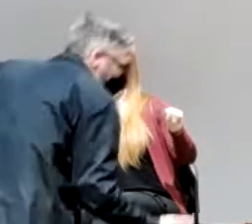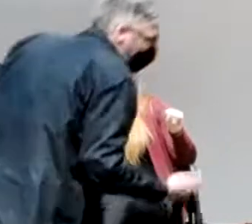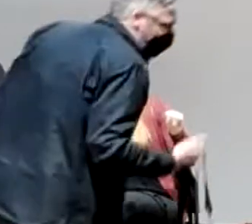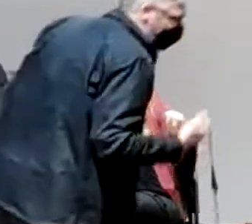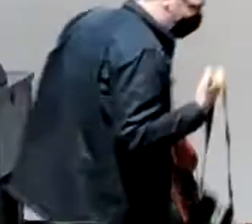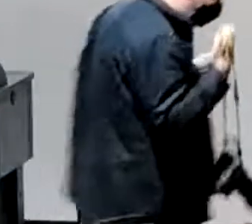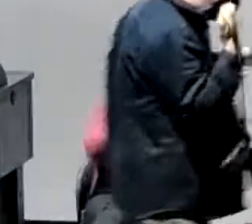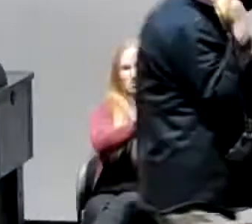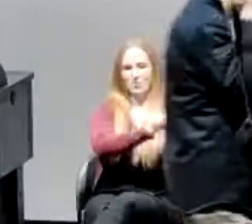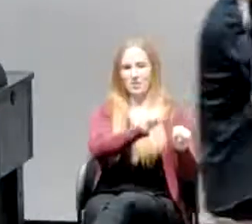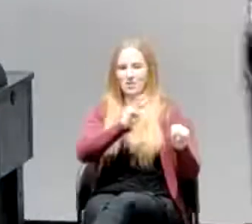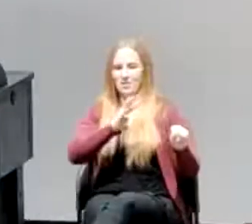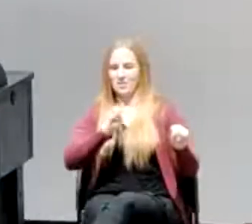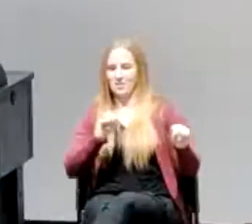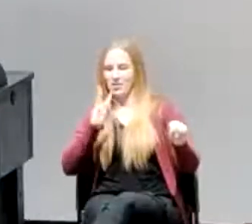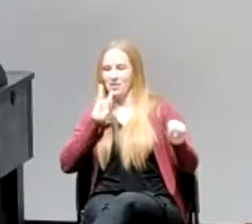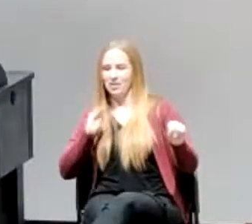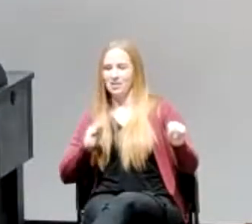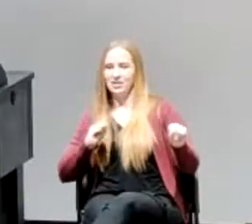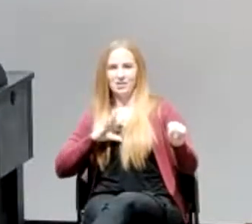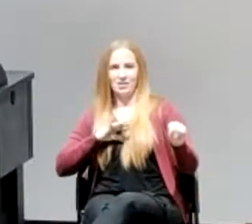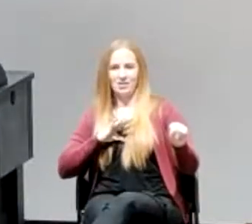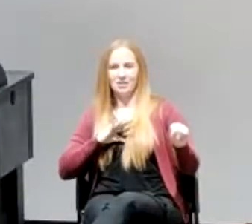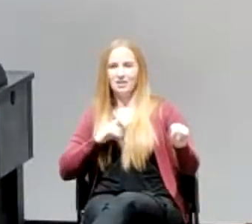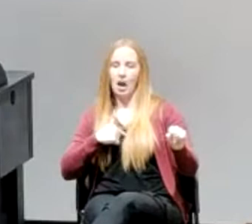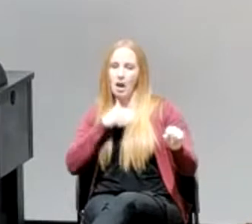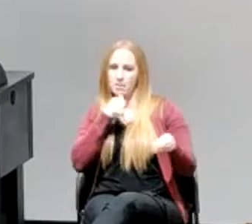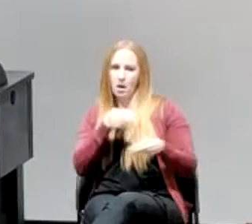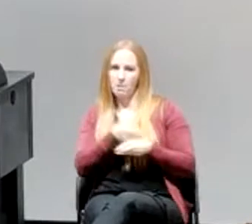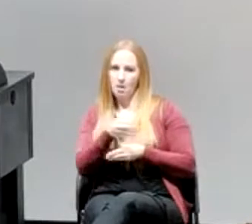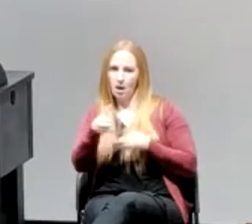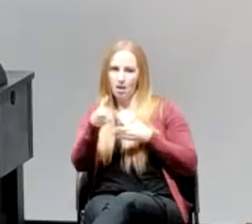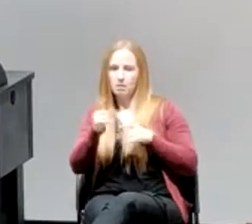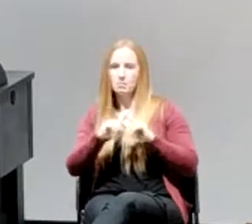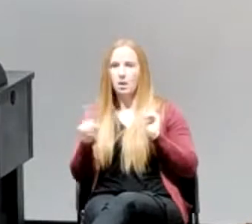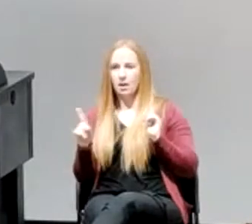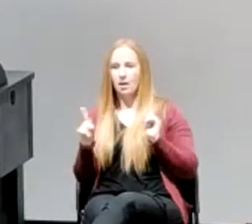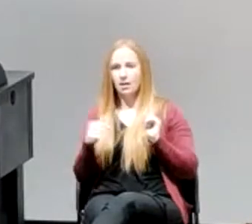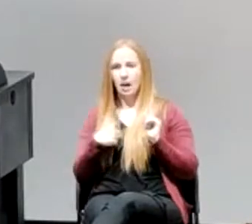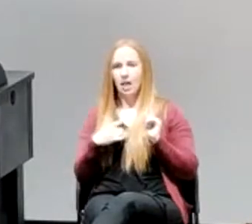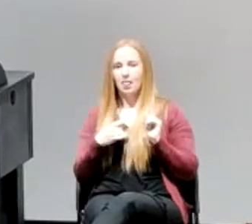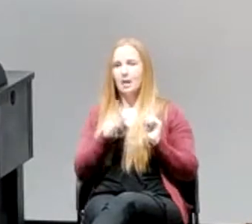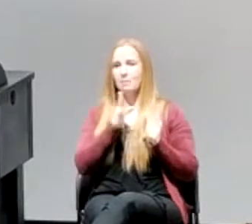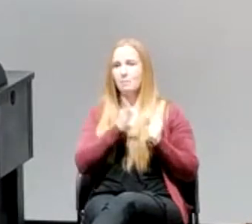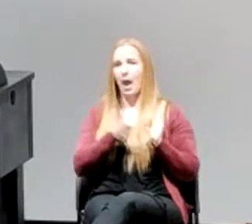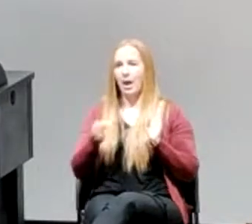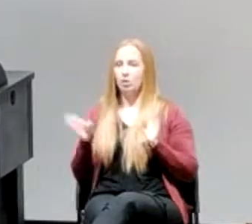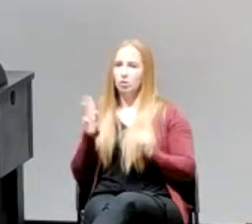I love this twenty because it's nice round numbers and I can do easy math. You're twenty and I've been here about 40 and I'm a